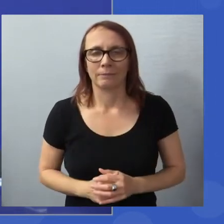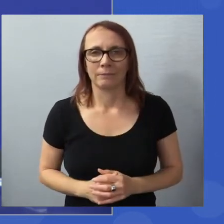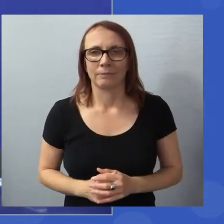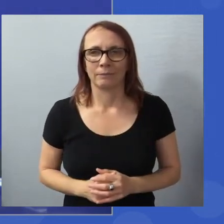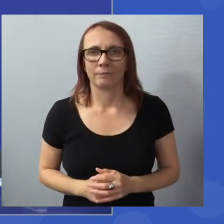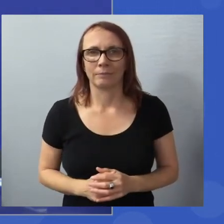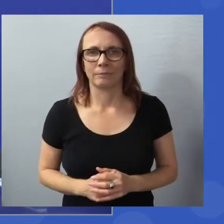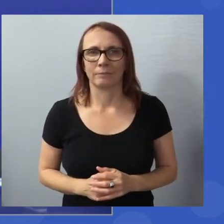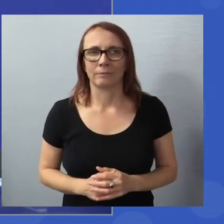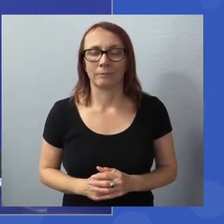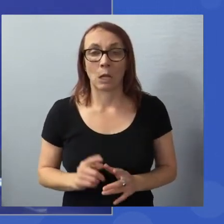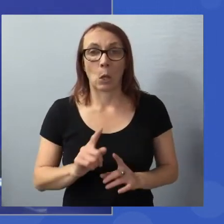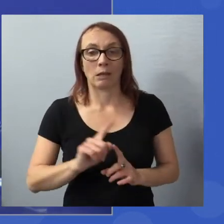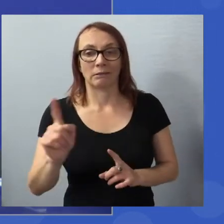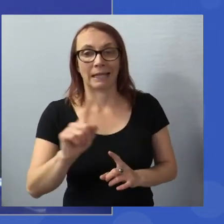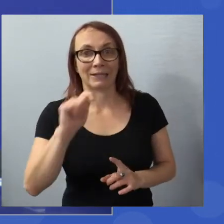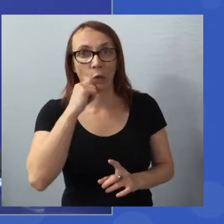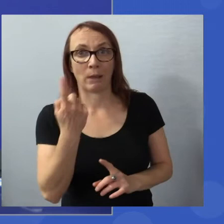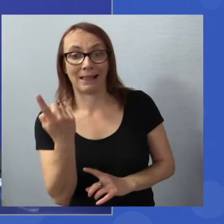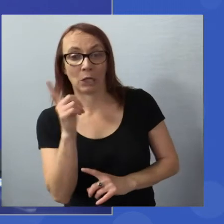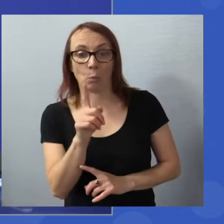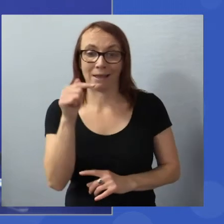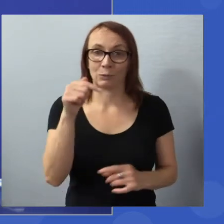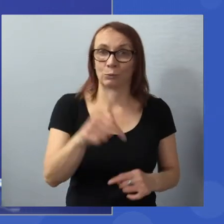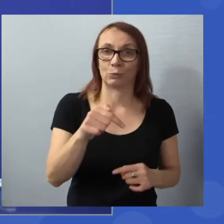opportunity to revisit some of these very meaty issues as we go along and